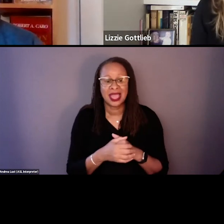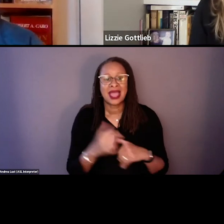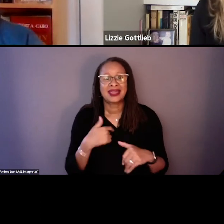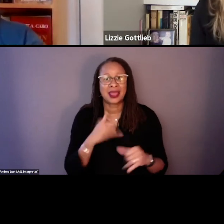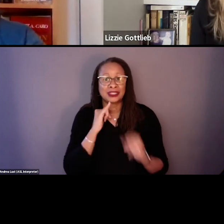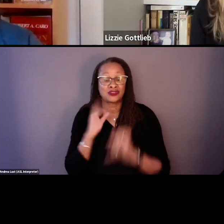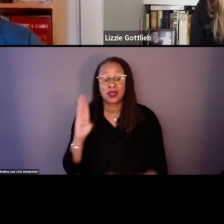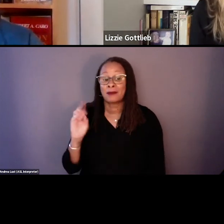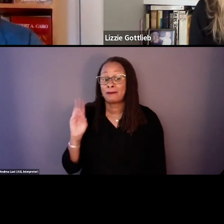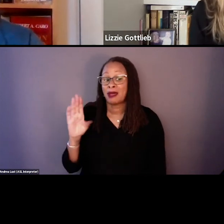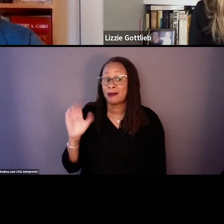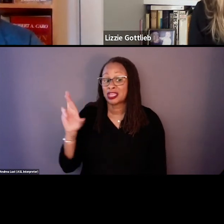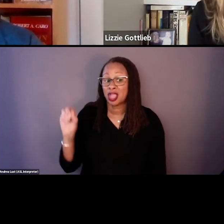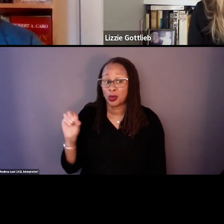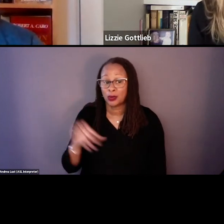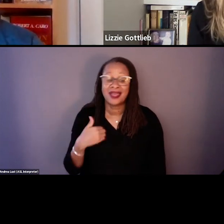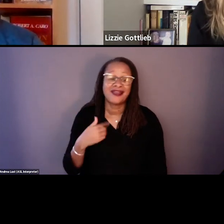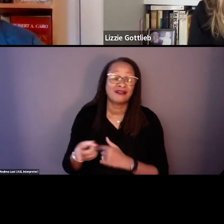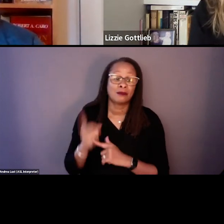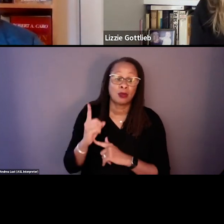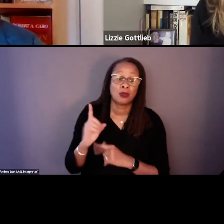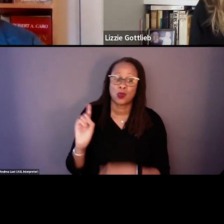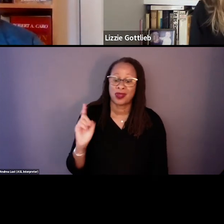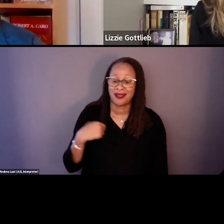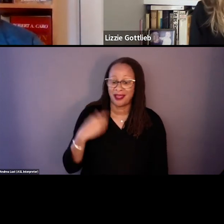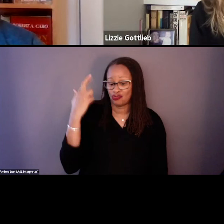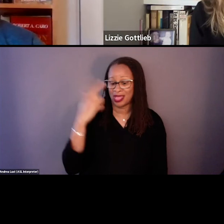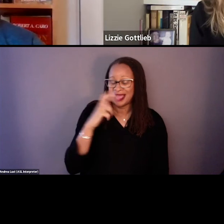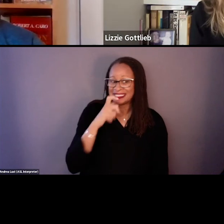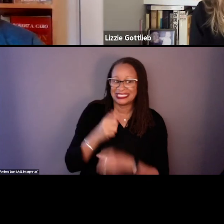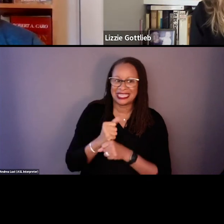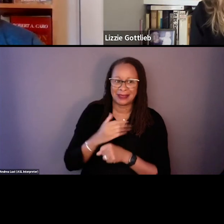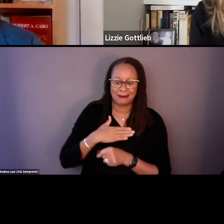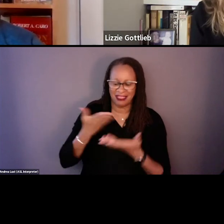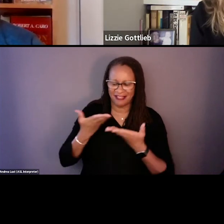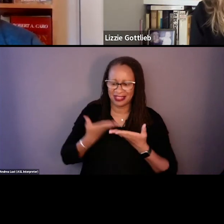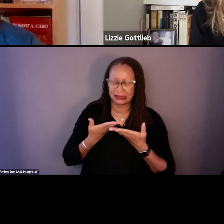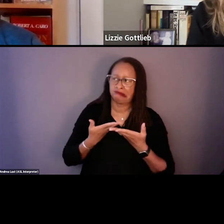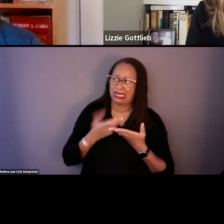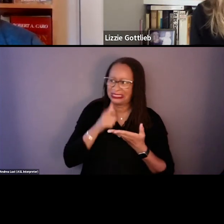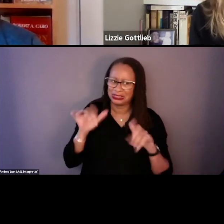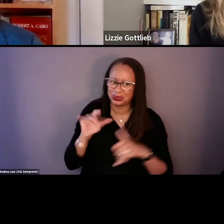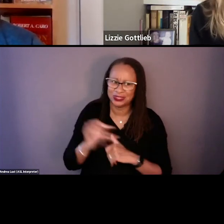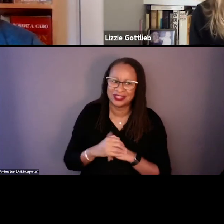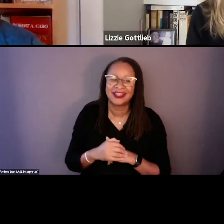"What was the most daunting moment of research for you?" And I thought he was gonna tell a story of going to the Johnson Library